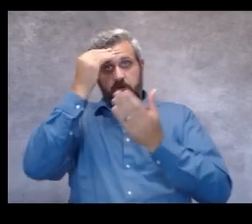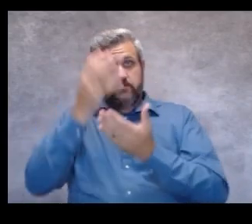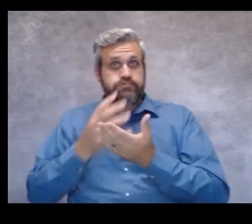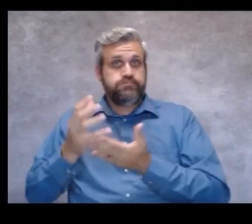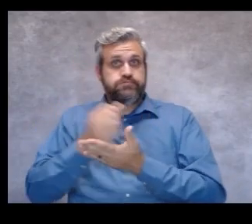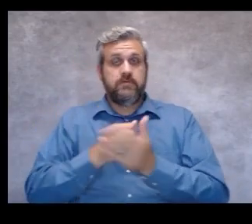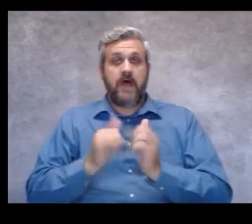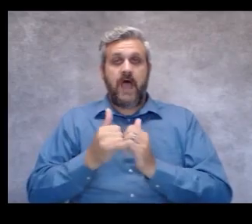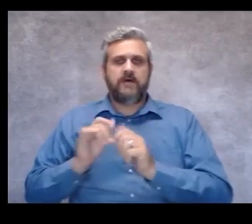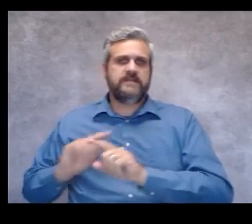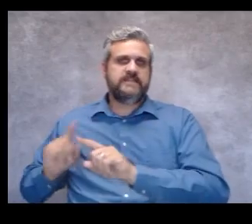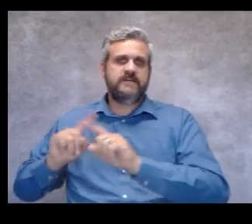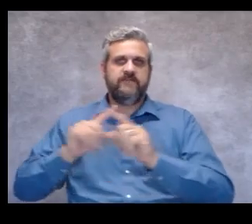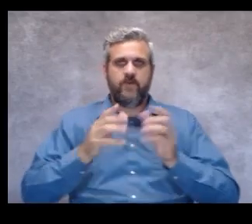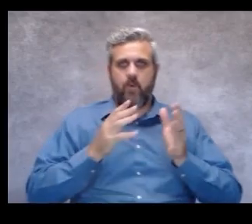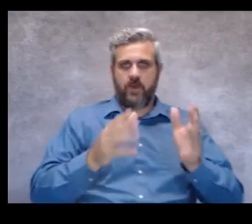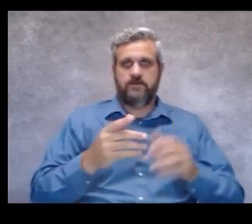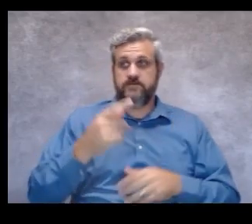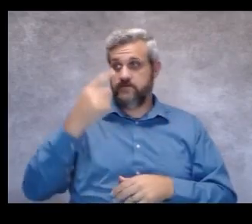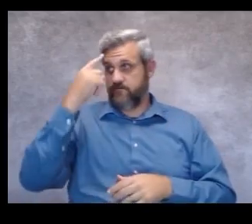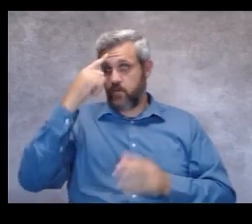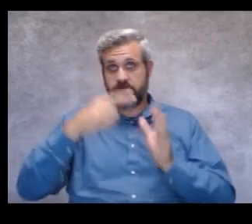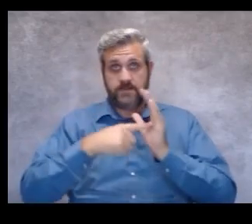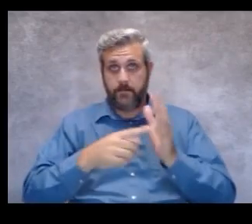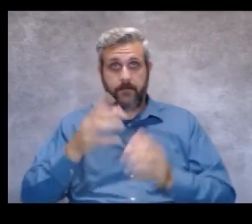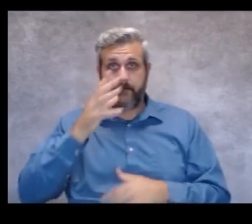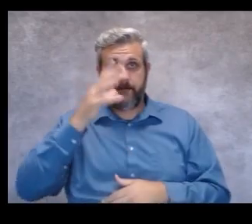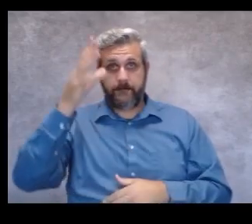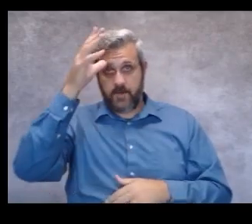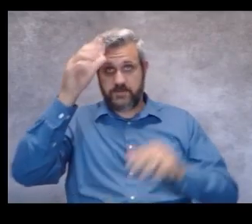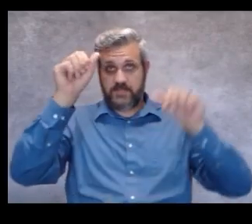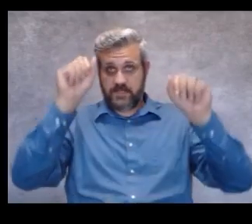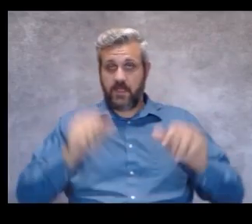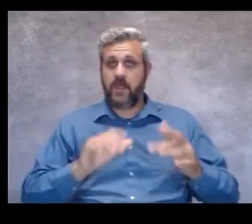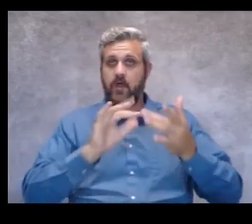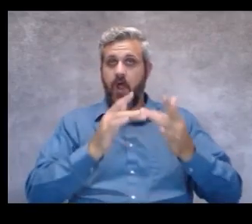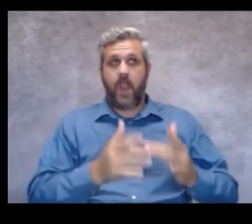different ways. For example, parents could complete an online form or